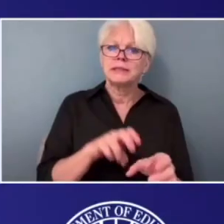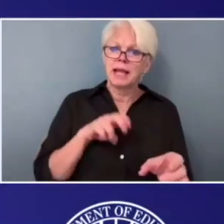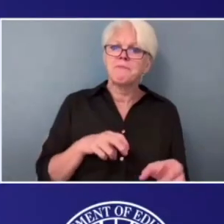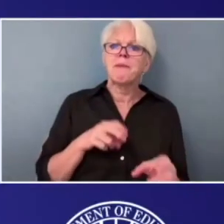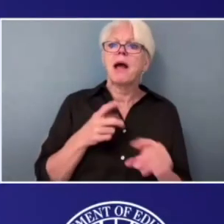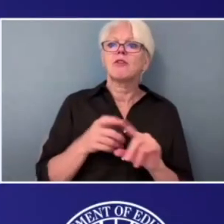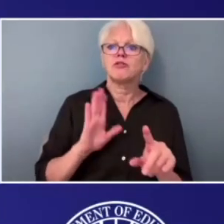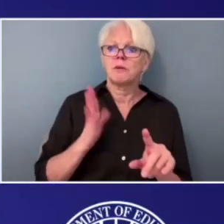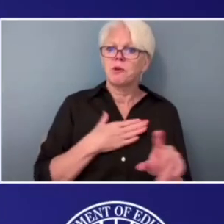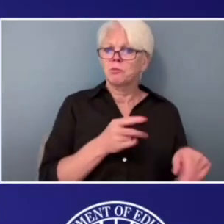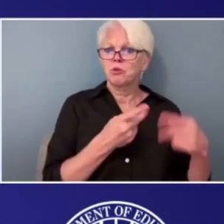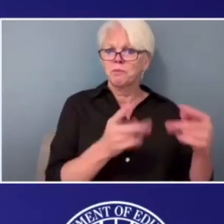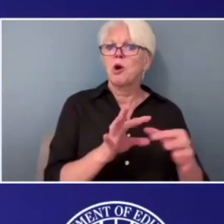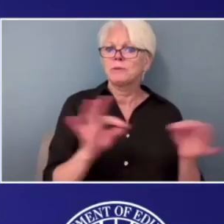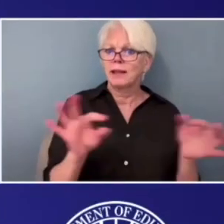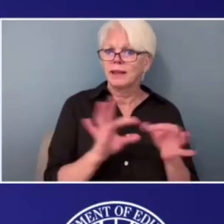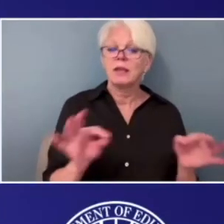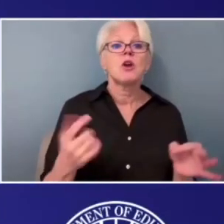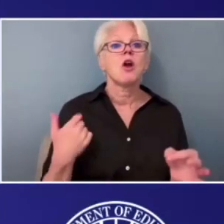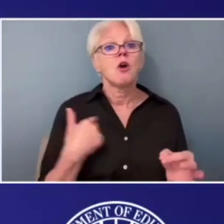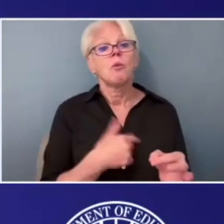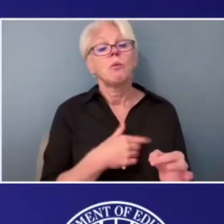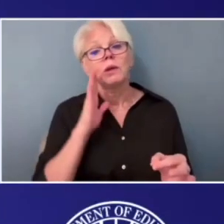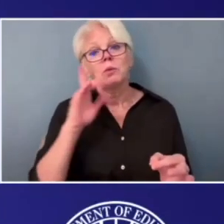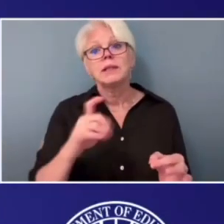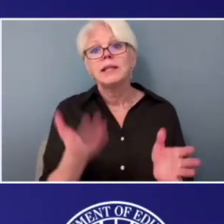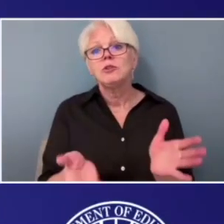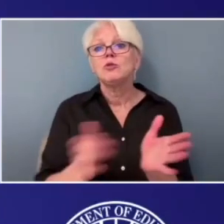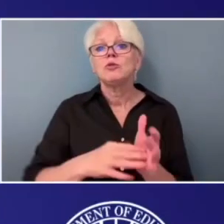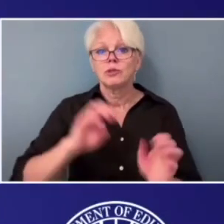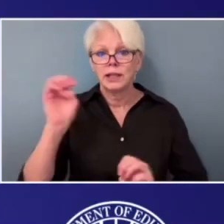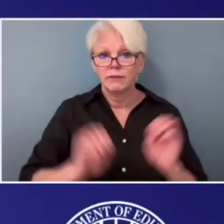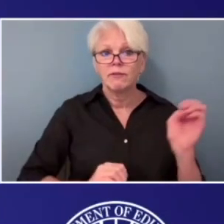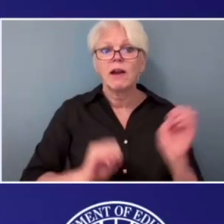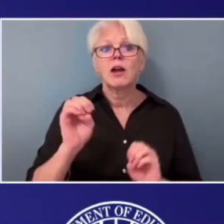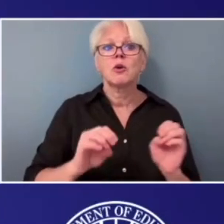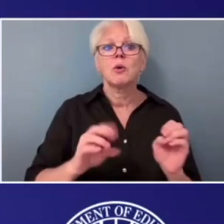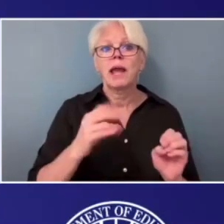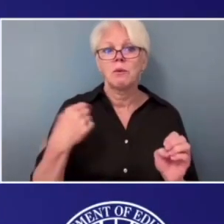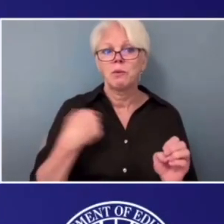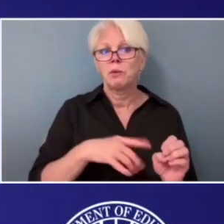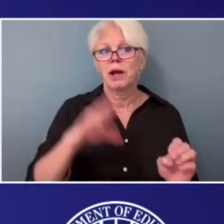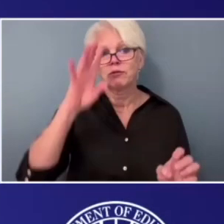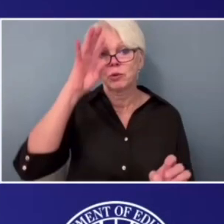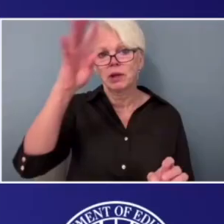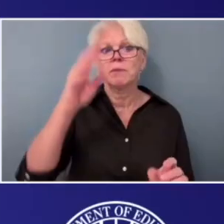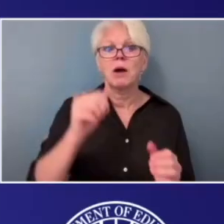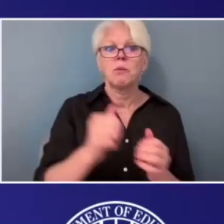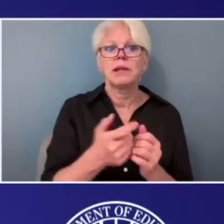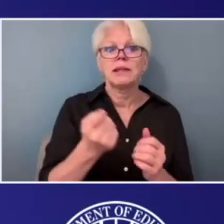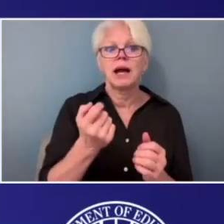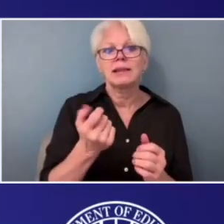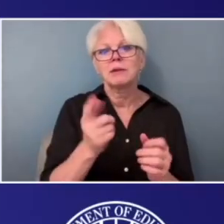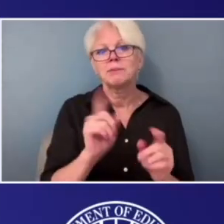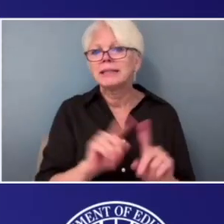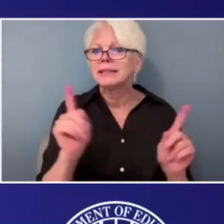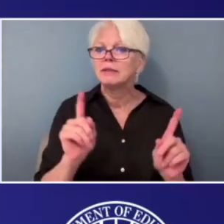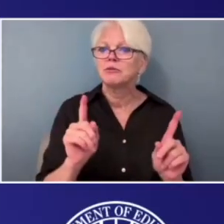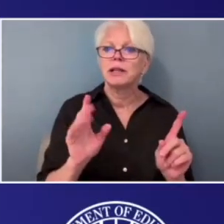We will need to reevaluate and come up with a little bit different language to make